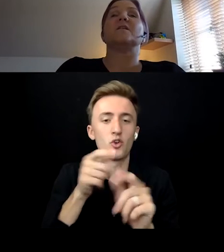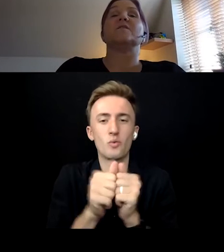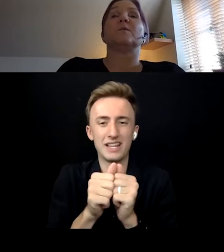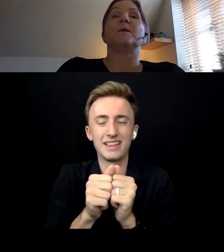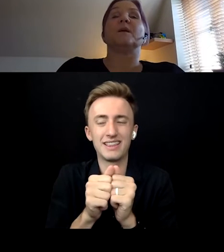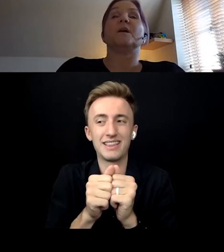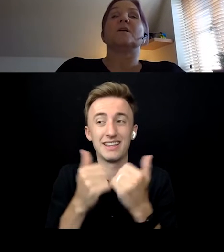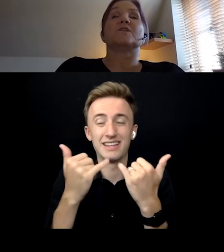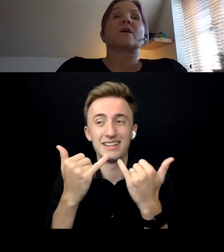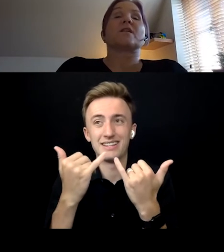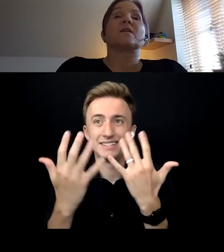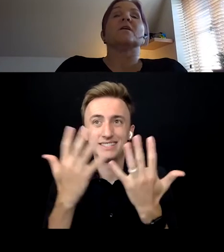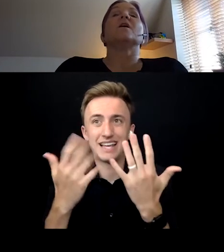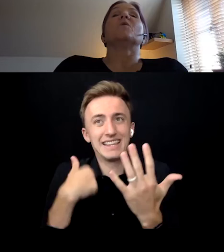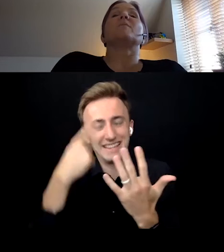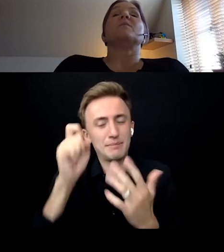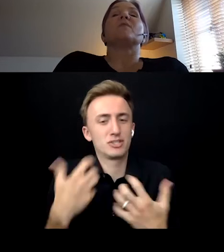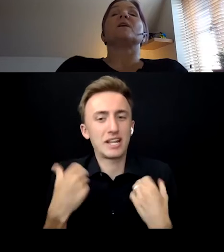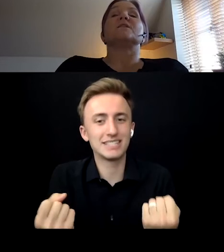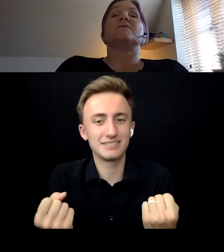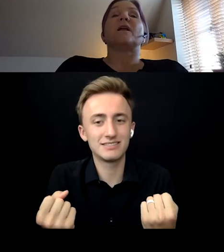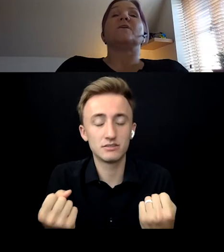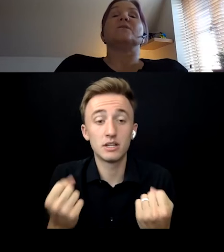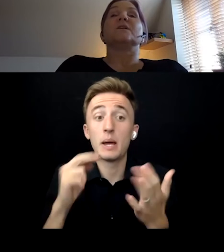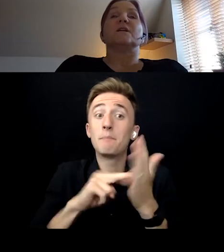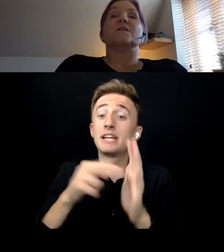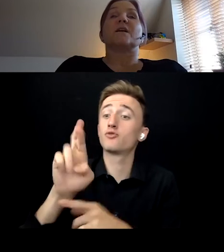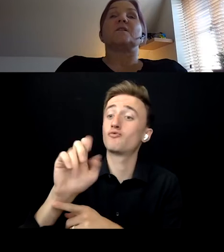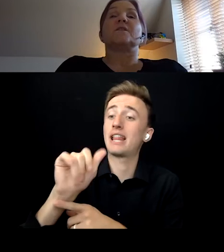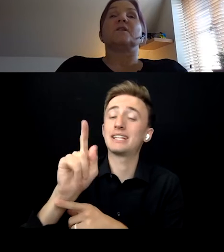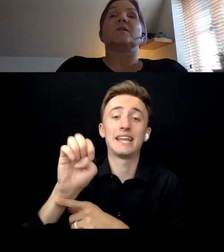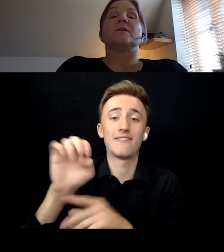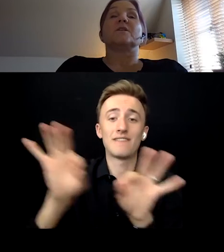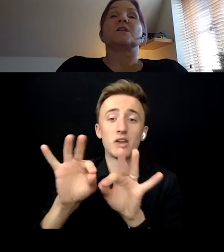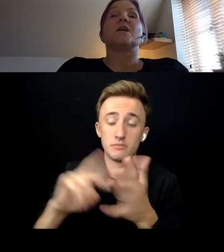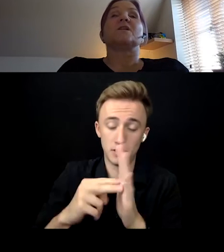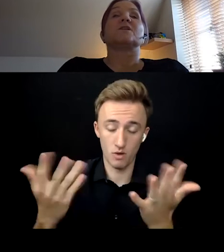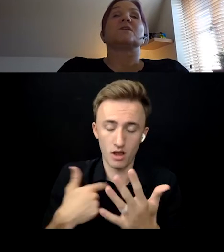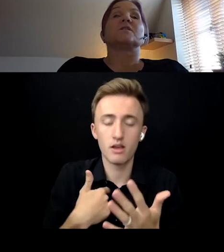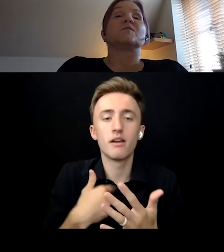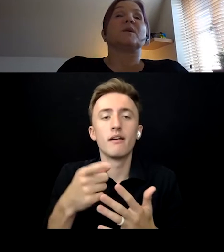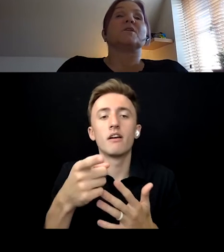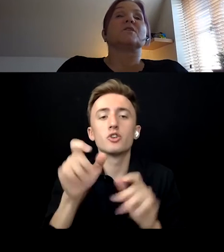need to be strengthened. What I mean by relative values is that you can change the speech,